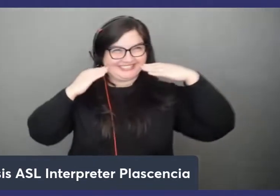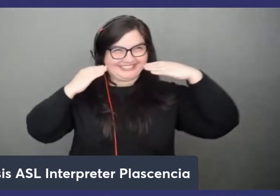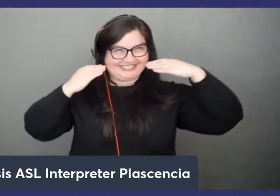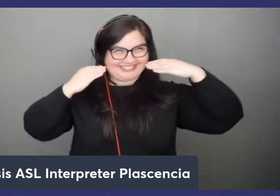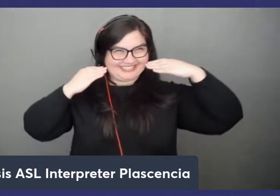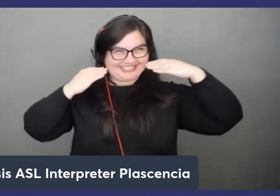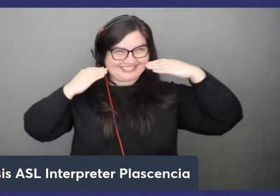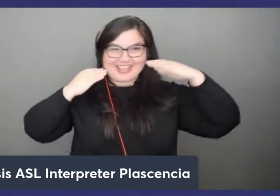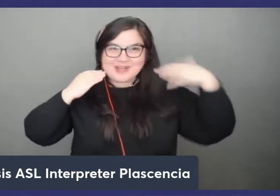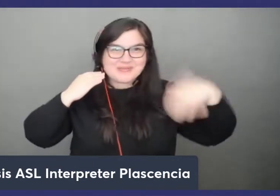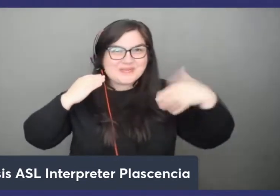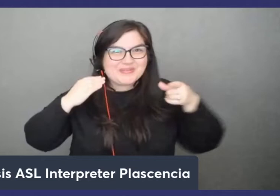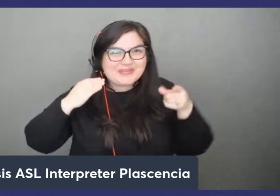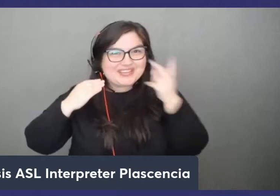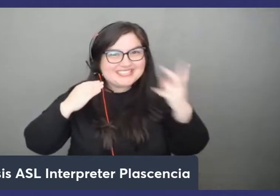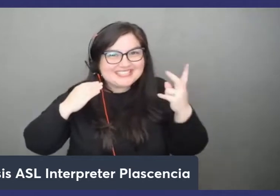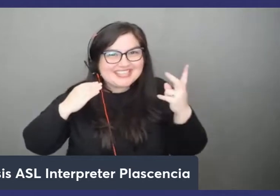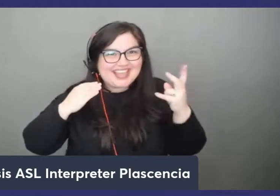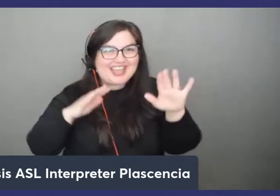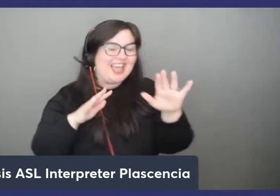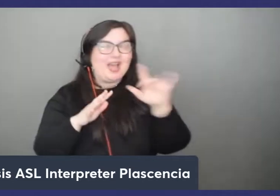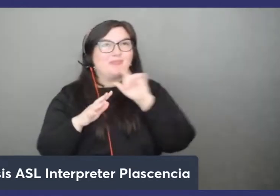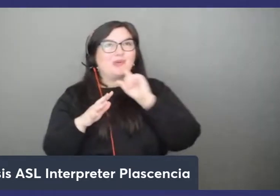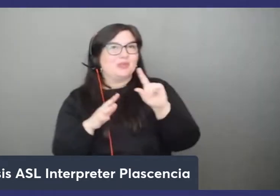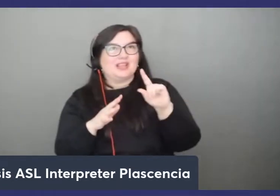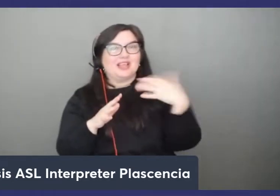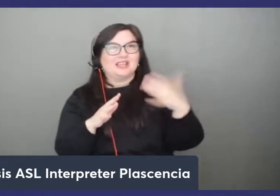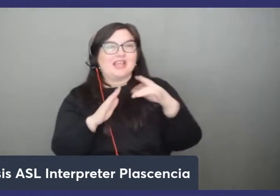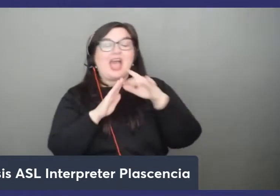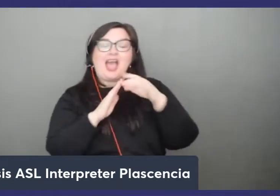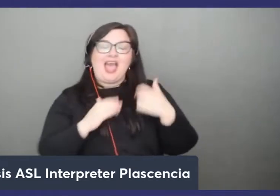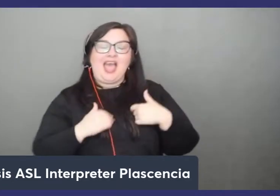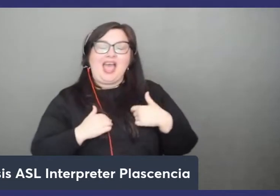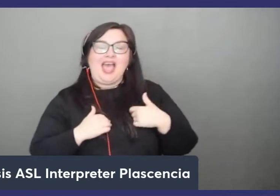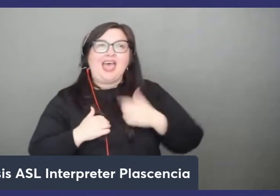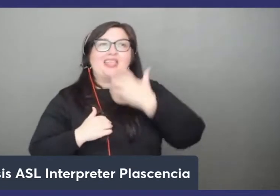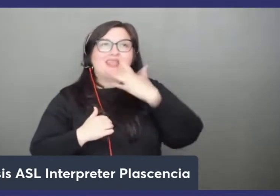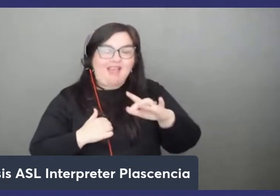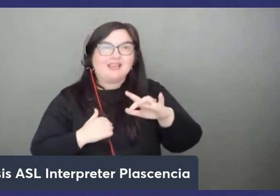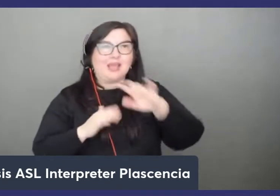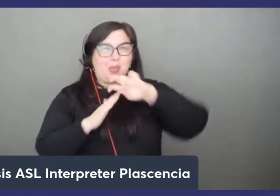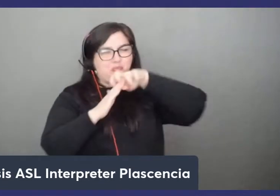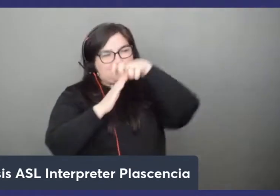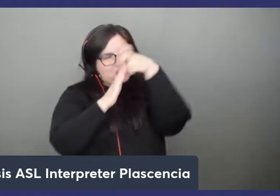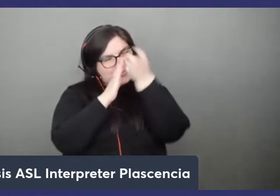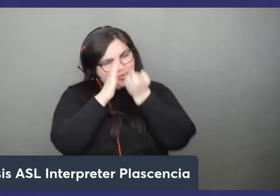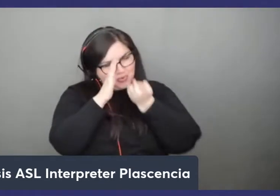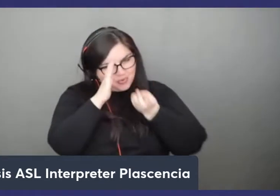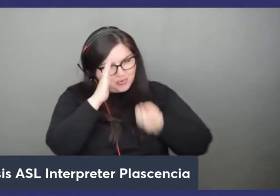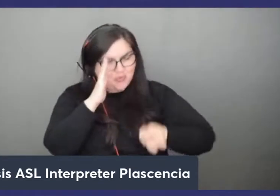The biggest thing is like, I actually kinda got to really dig deep into this. And what I found was really cool about this is when you push